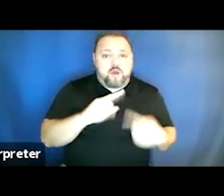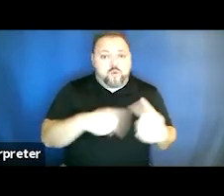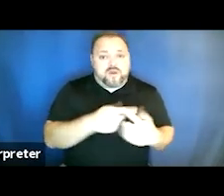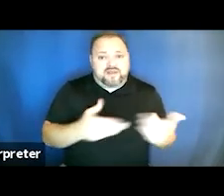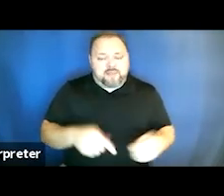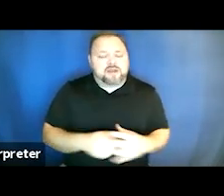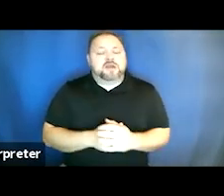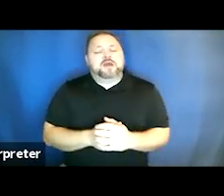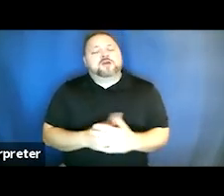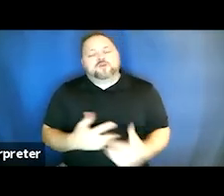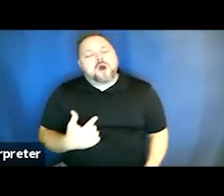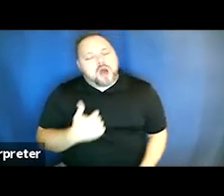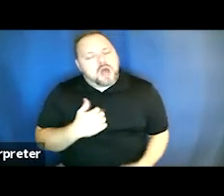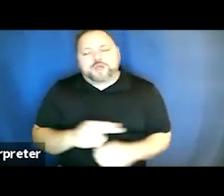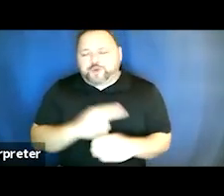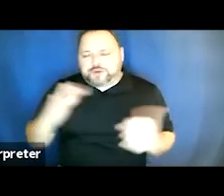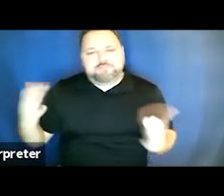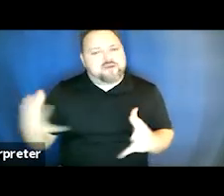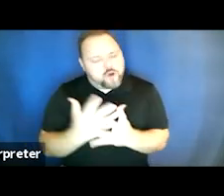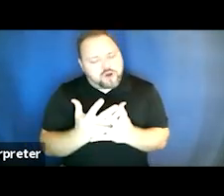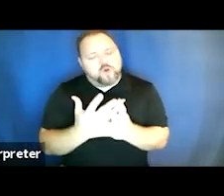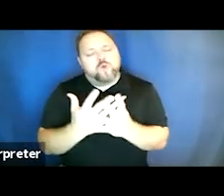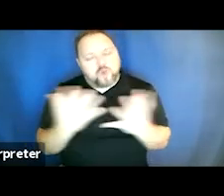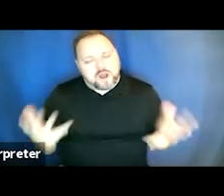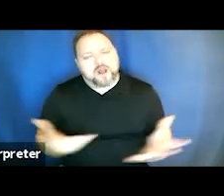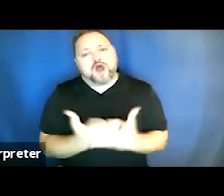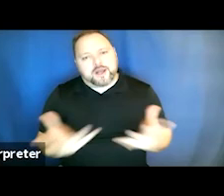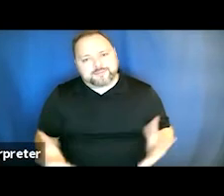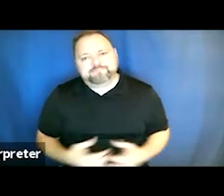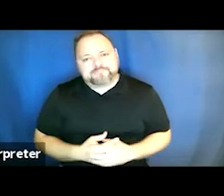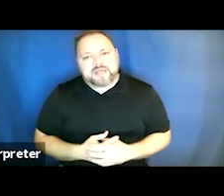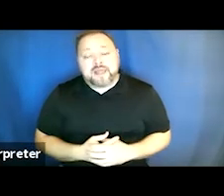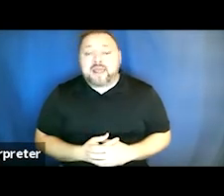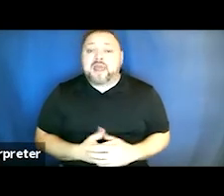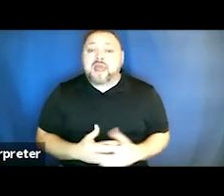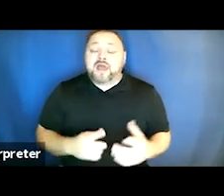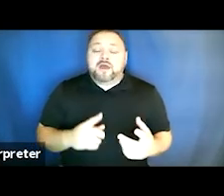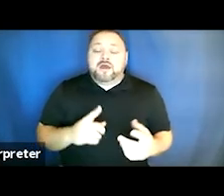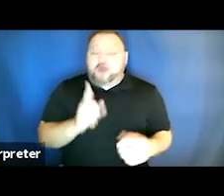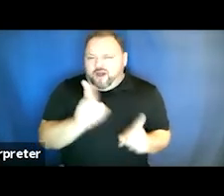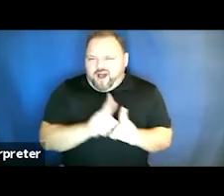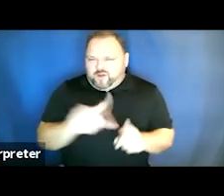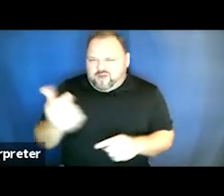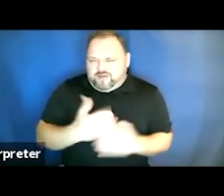so I use metaphoric quite a lot. Then the other thing and I'll be done,